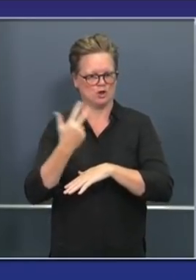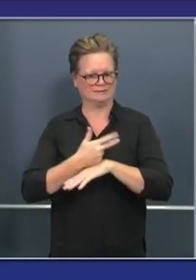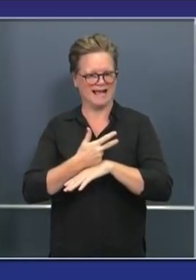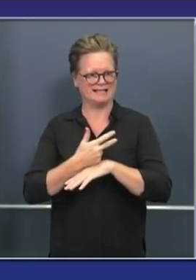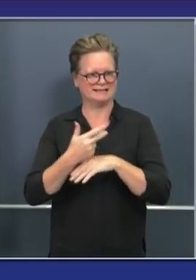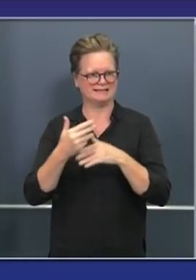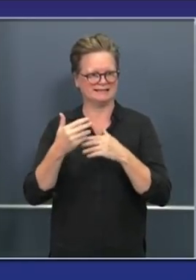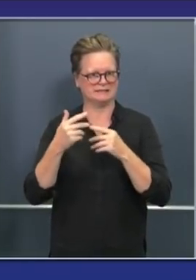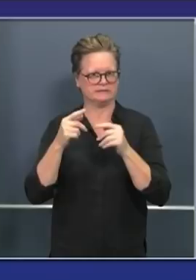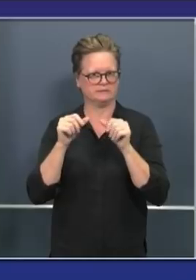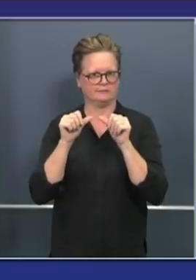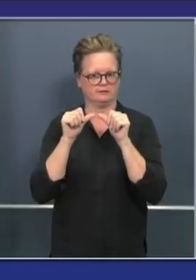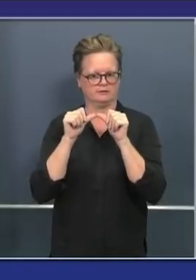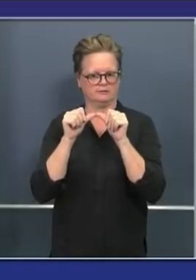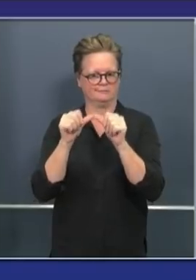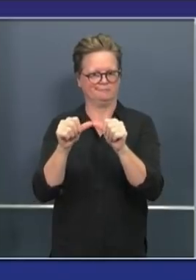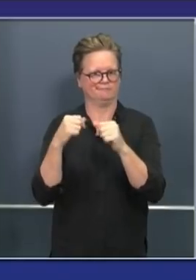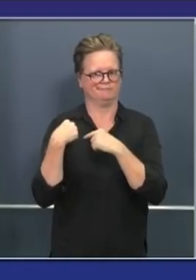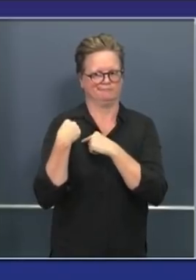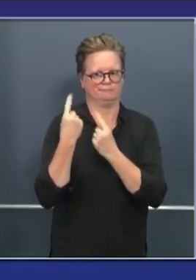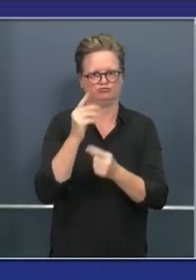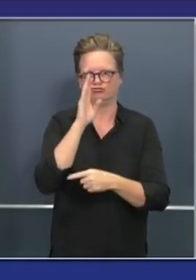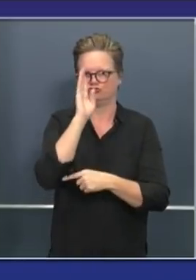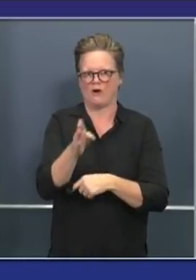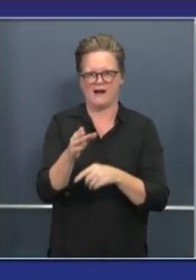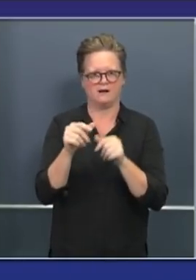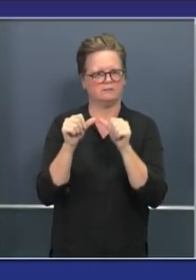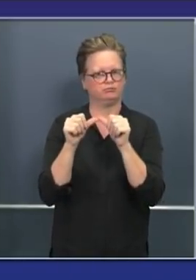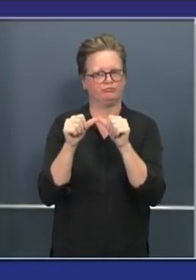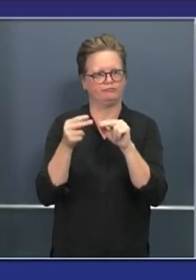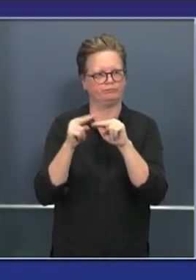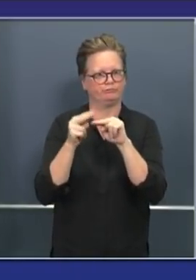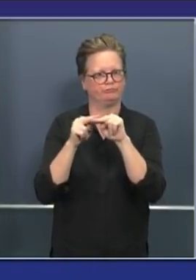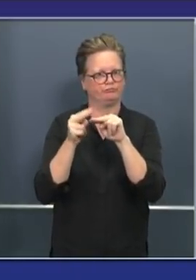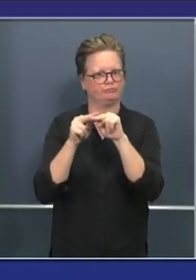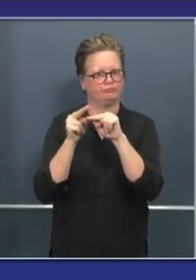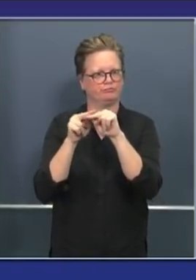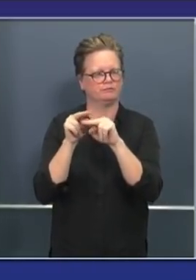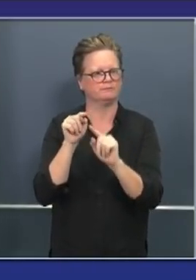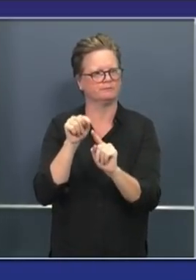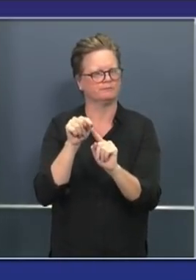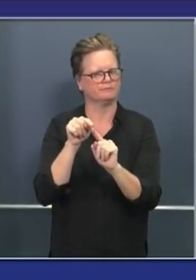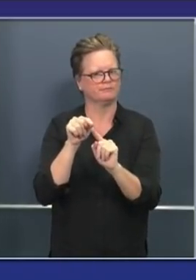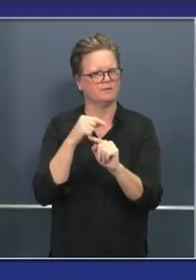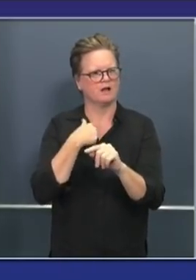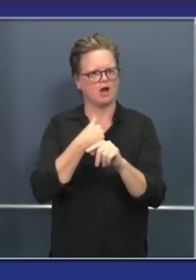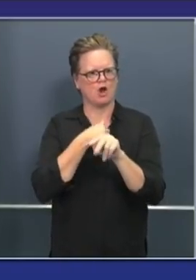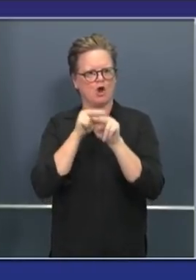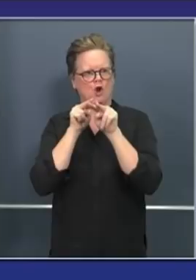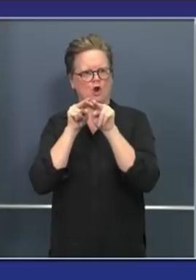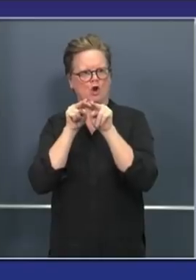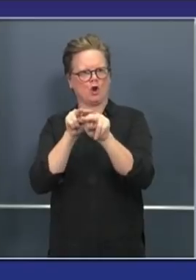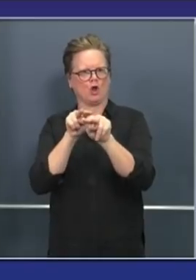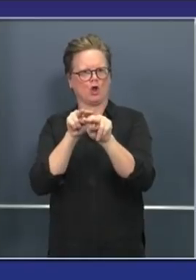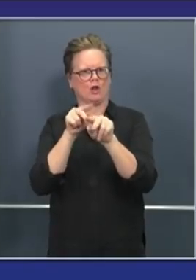COUNTIES AS OF TODAY THAT HAVE HAD THREE CONSECUTIVE DAYS OF AN AREA OF FOCUS OR CONCERN. THIS IS IN ALPHABETICAL ORDER, NOT NECESSARILY BEST, WORSE OR